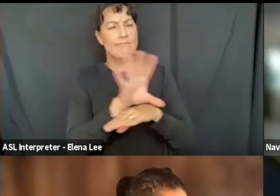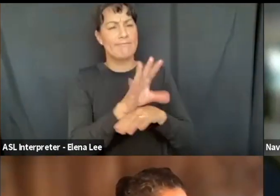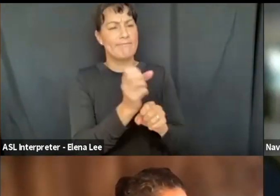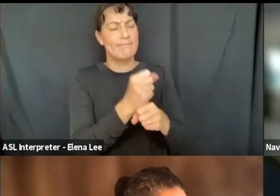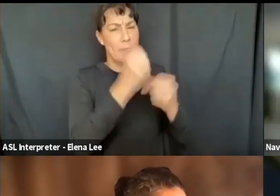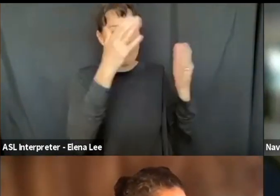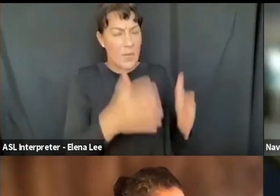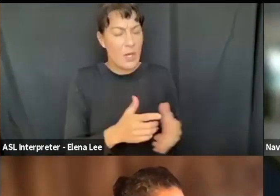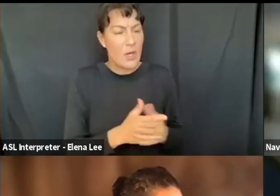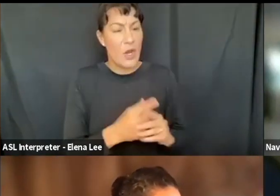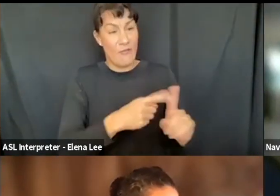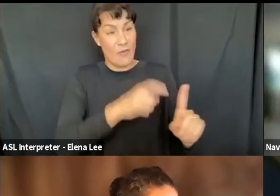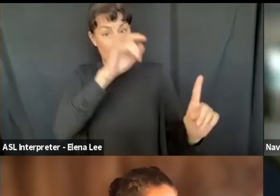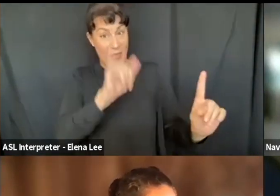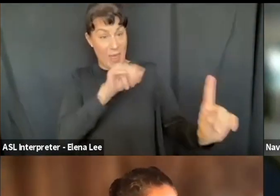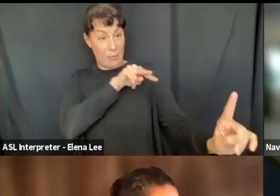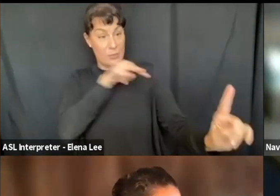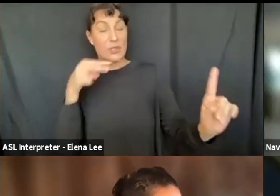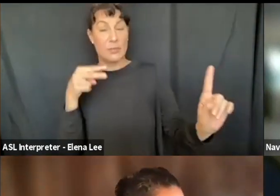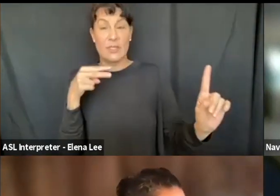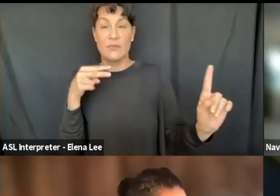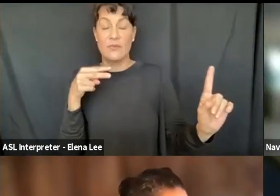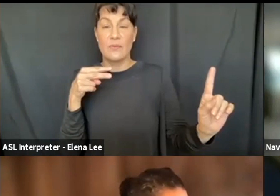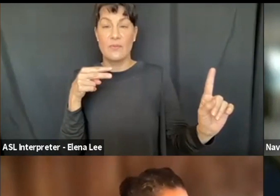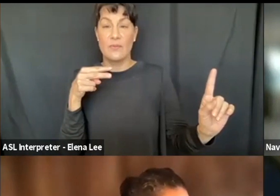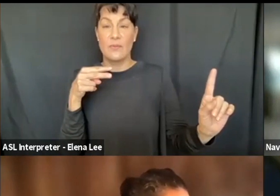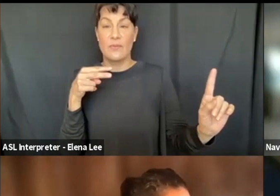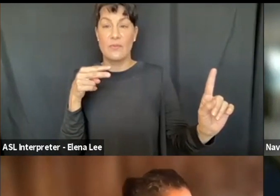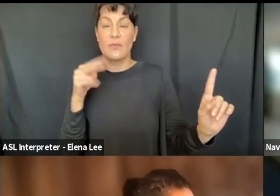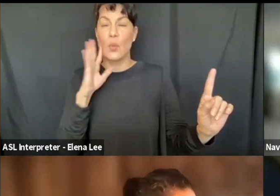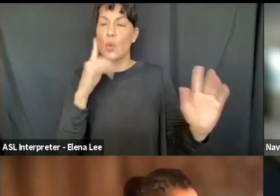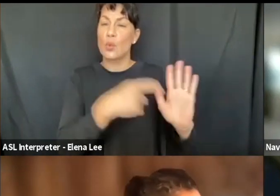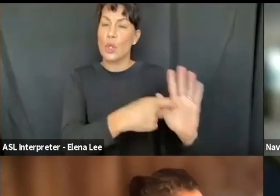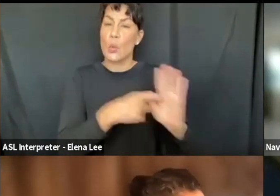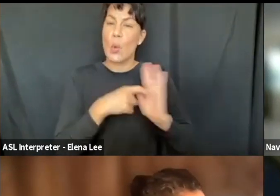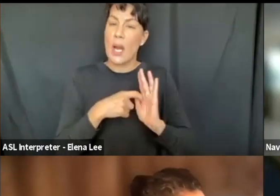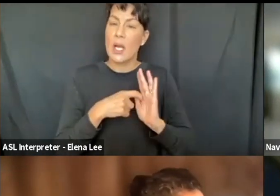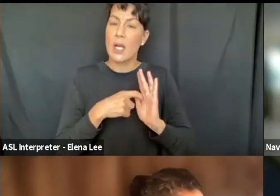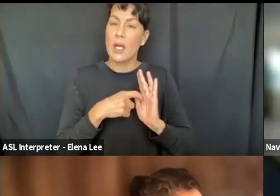from that perspective, it requires introspection